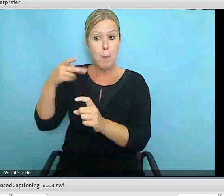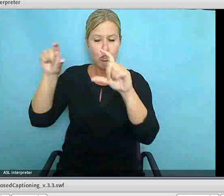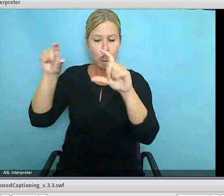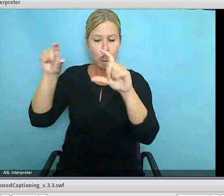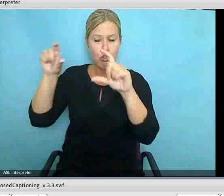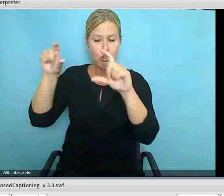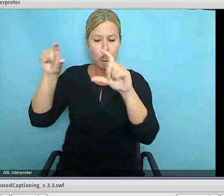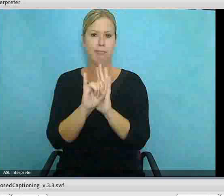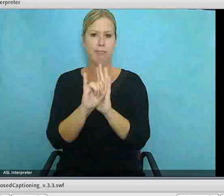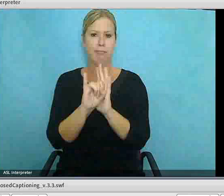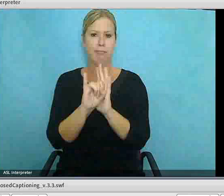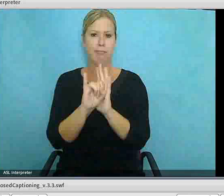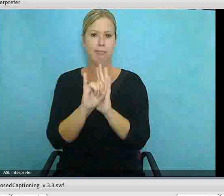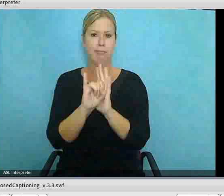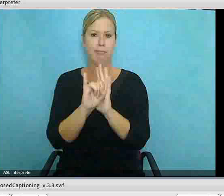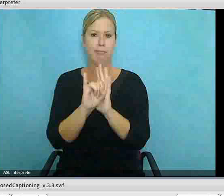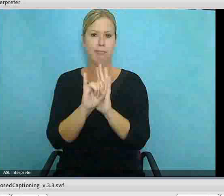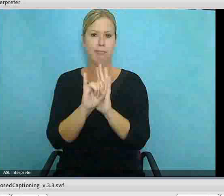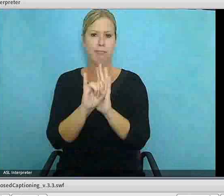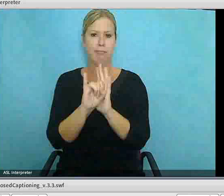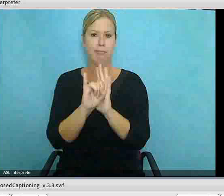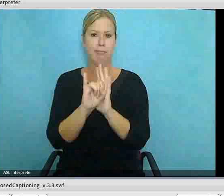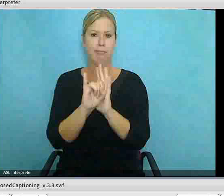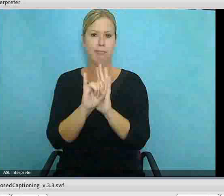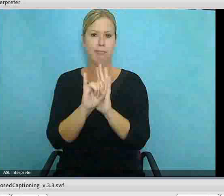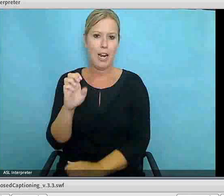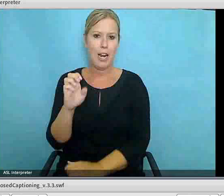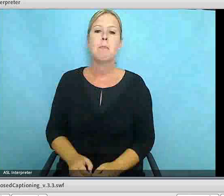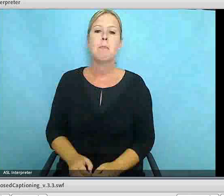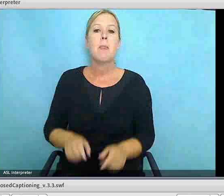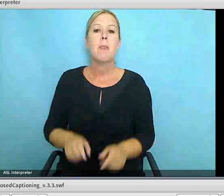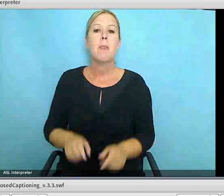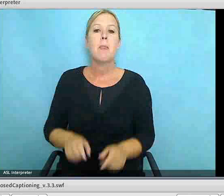Also in the mailing is something called an Enrollment Guide.